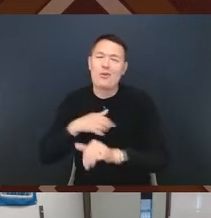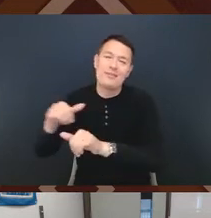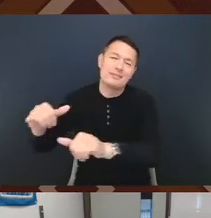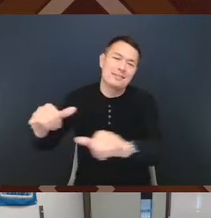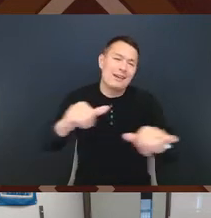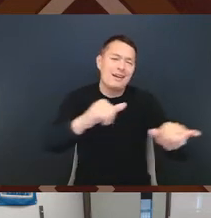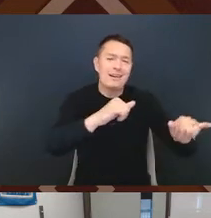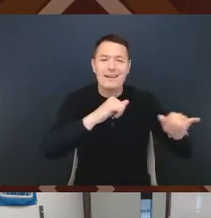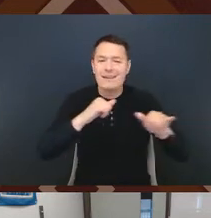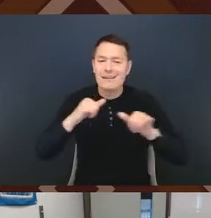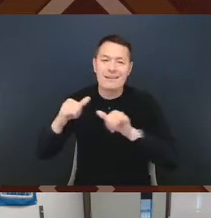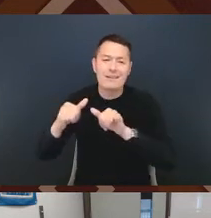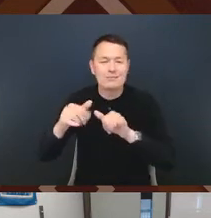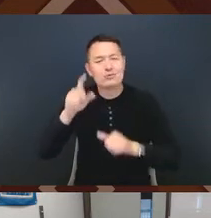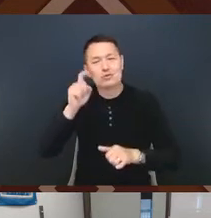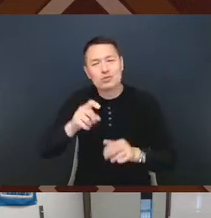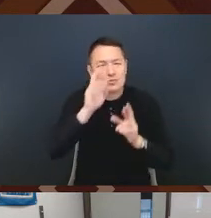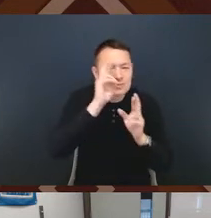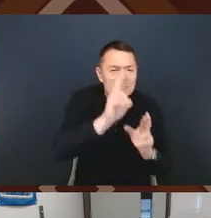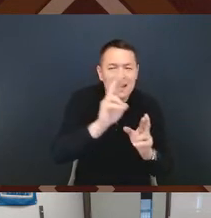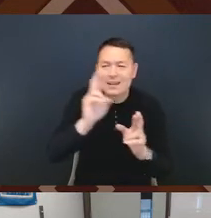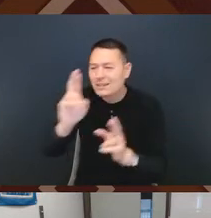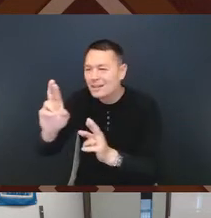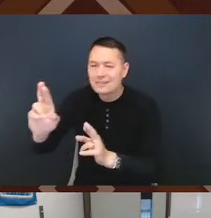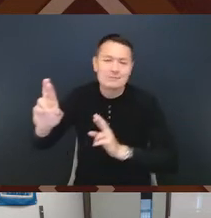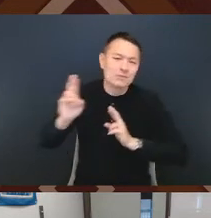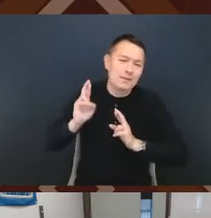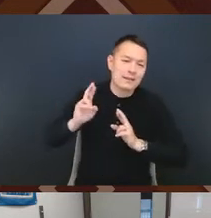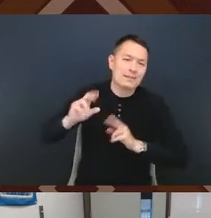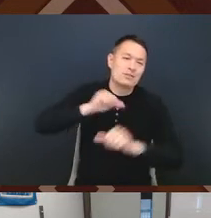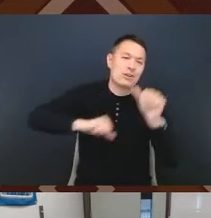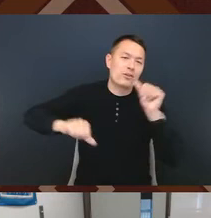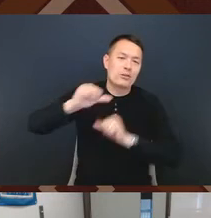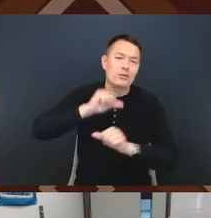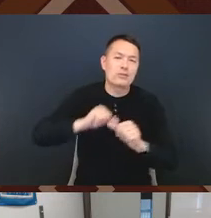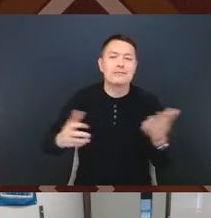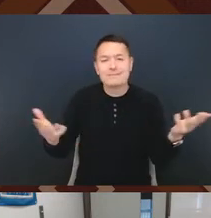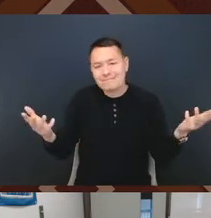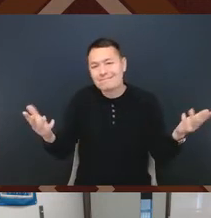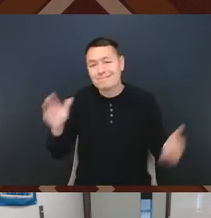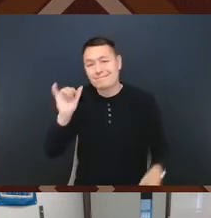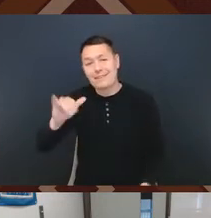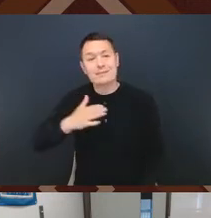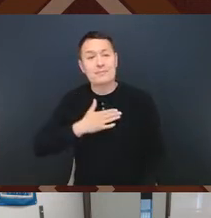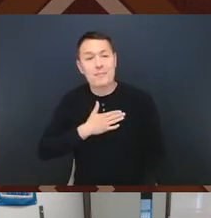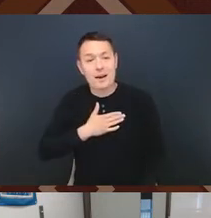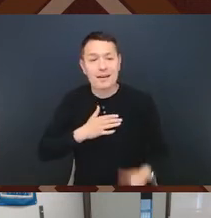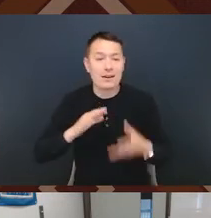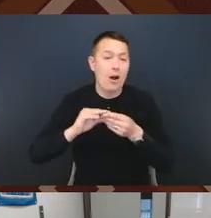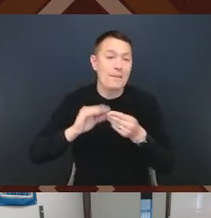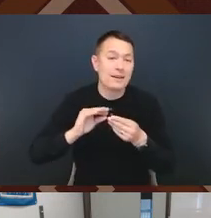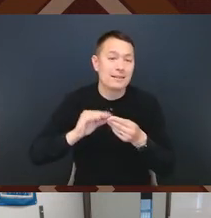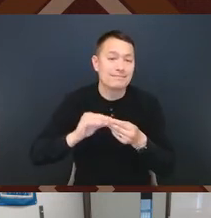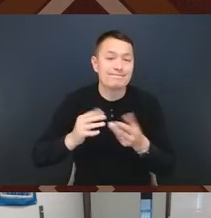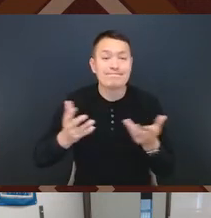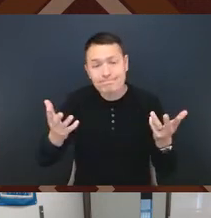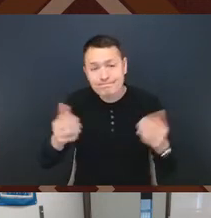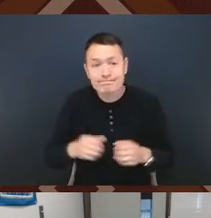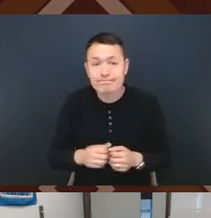We should all respect each other that's that's my comment. And so anything else you want to add, Michael?